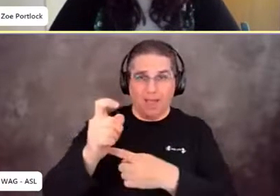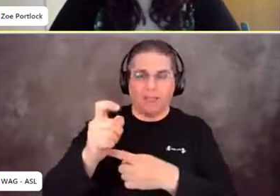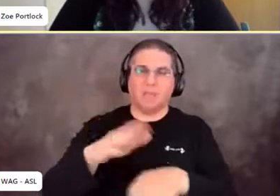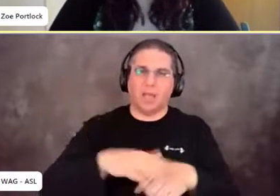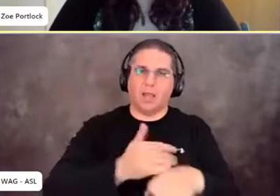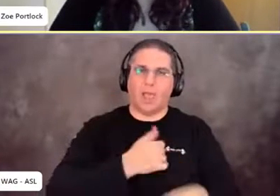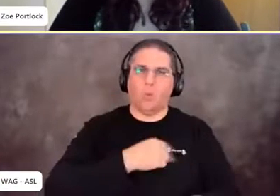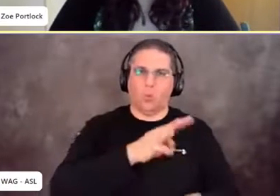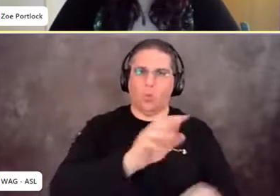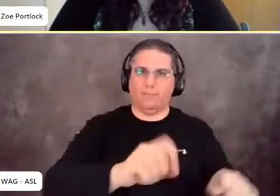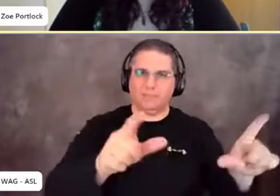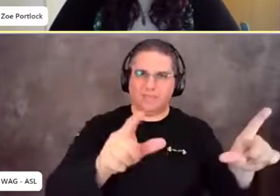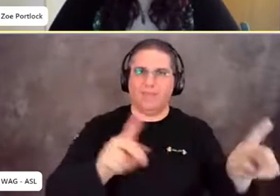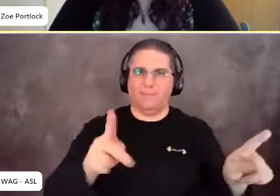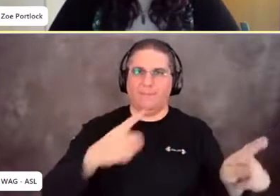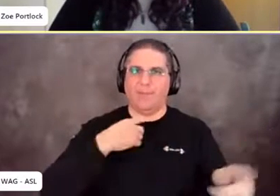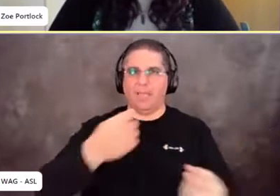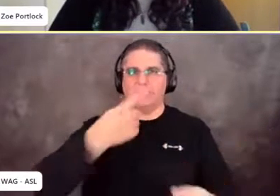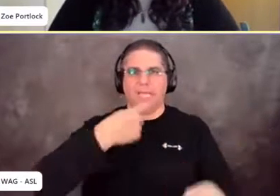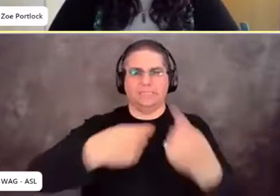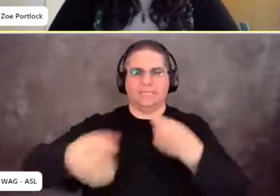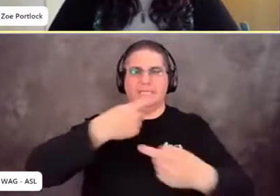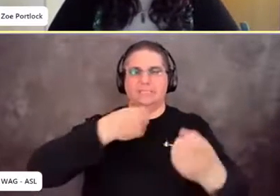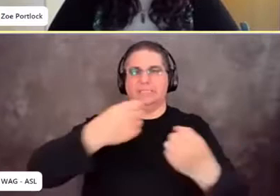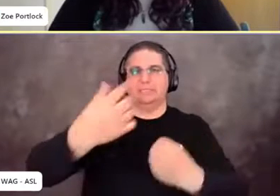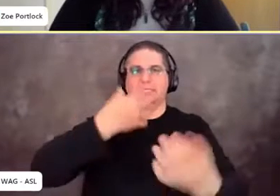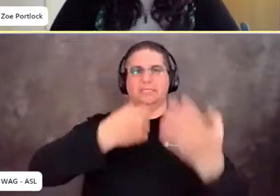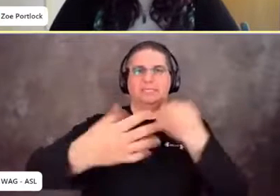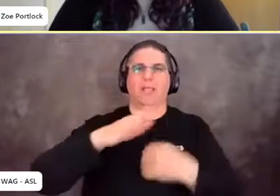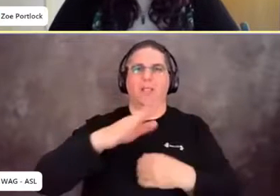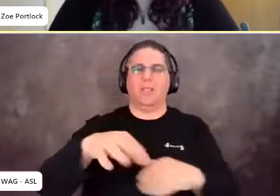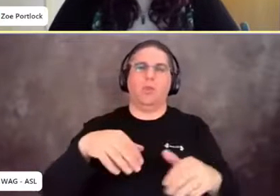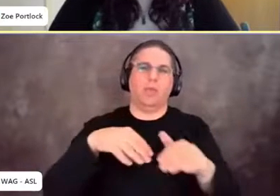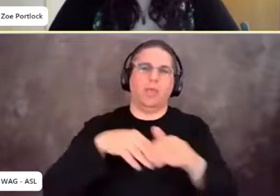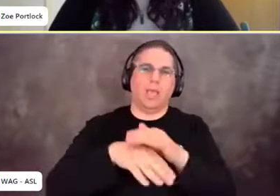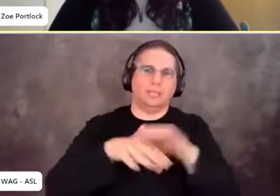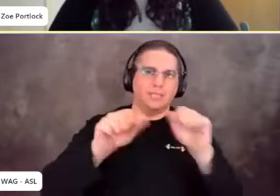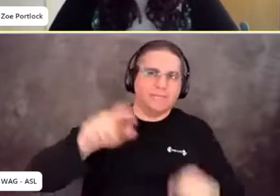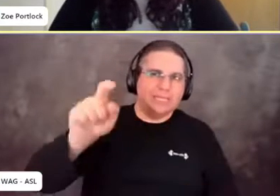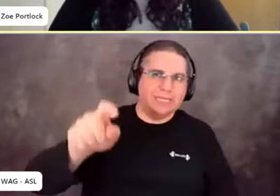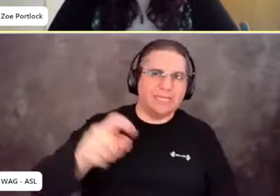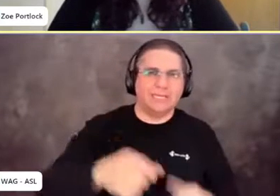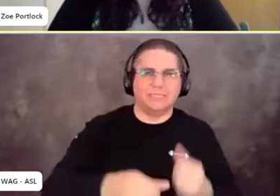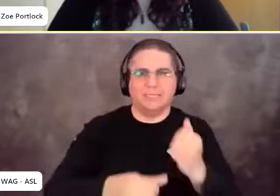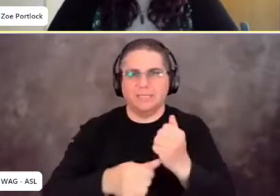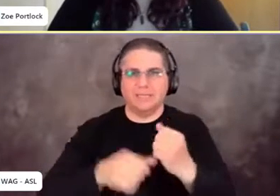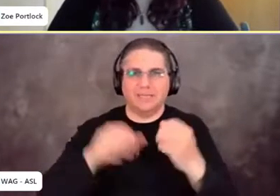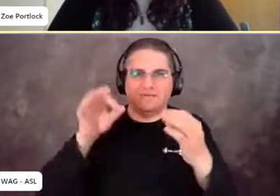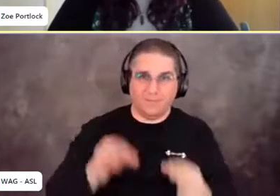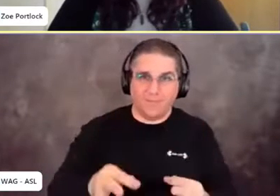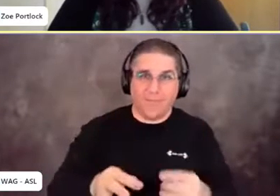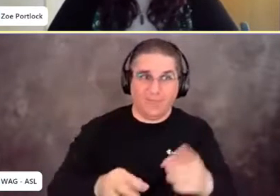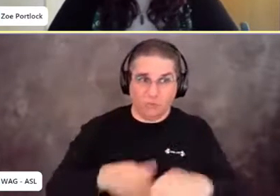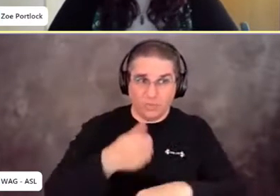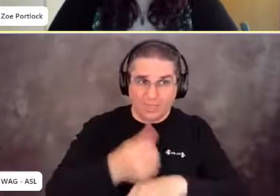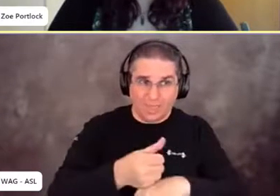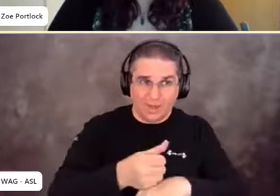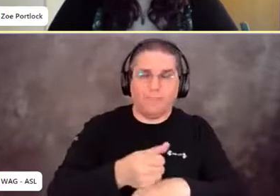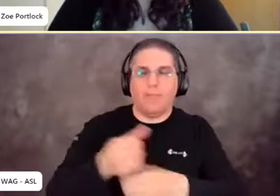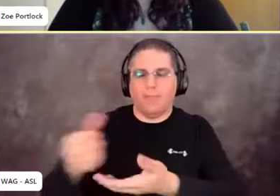dismiss. Championing real voices, inbox, that was displayed in our website accessibility page to offer a